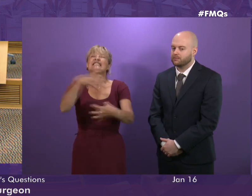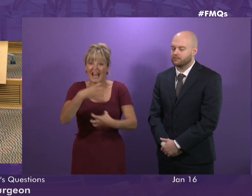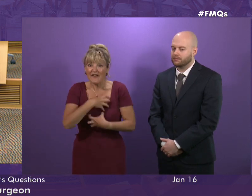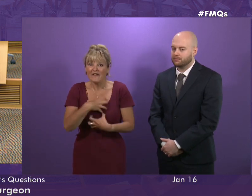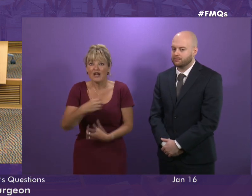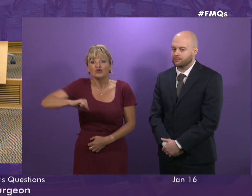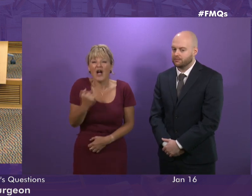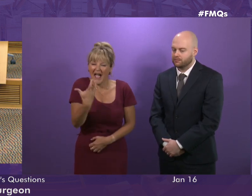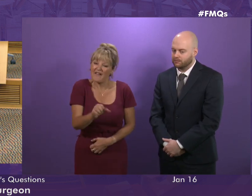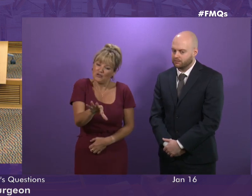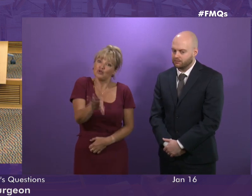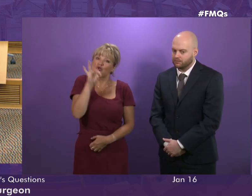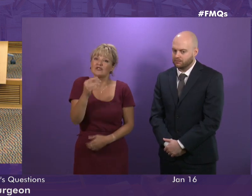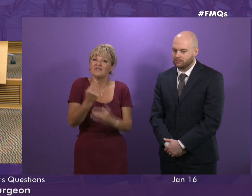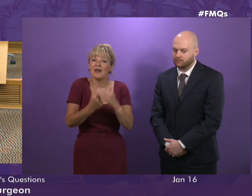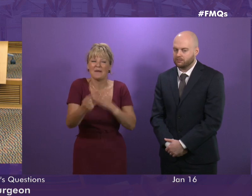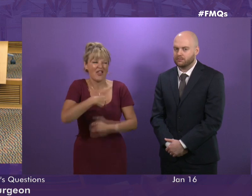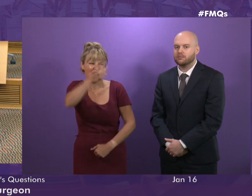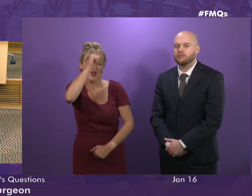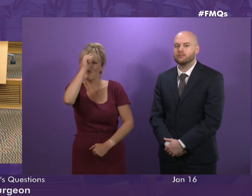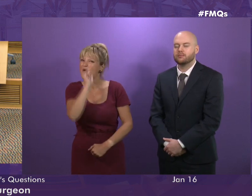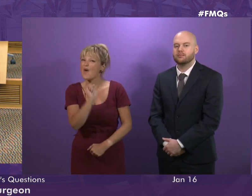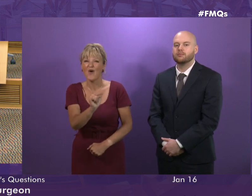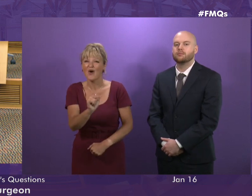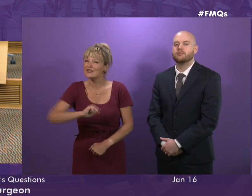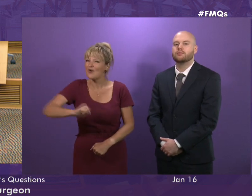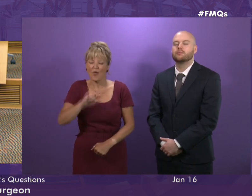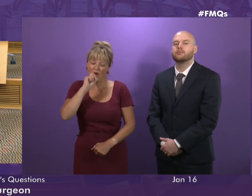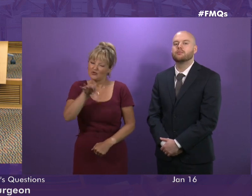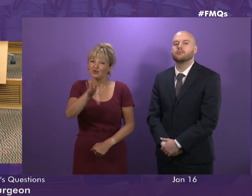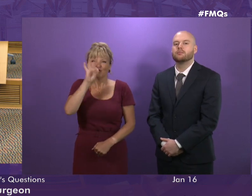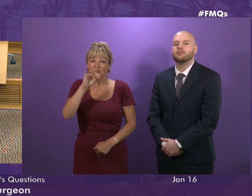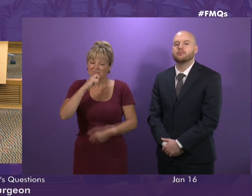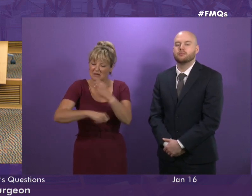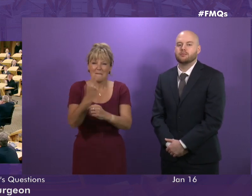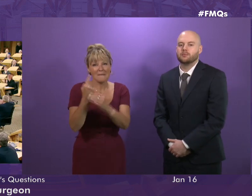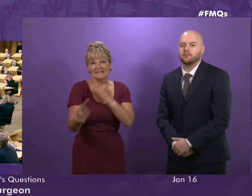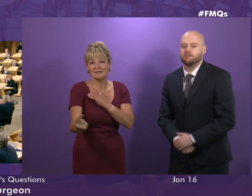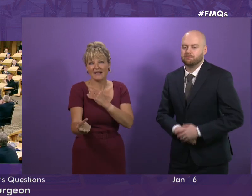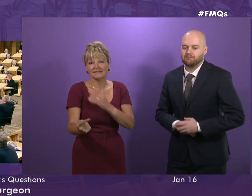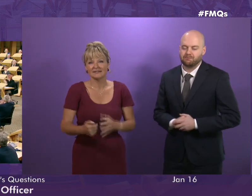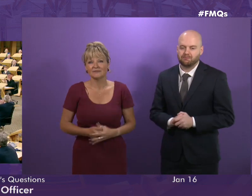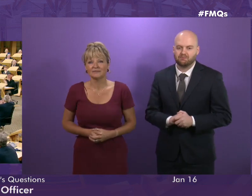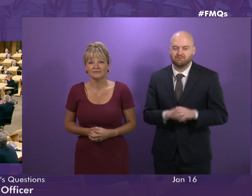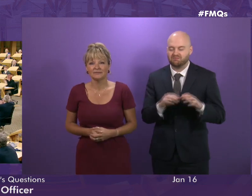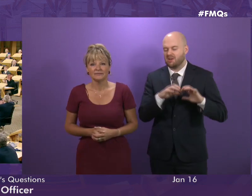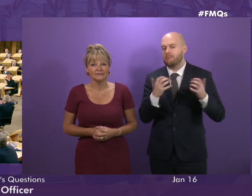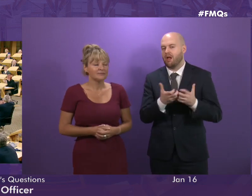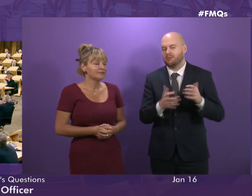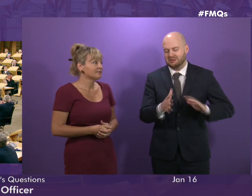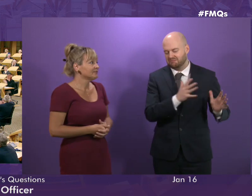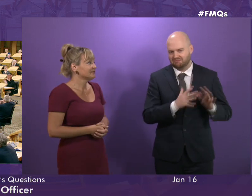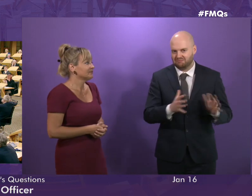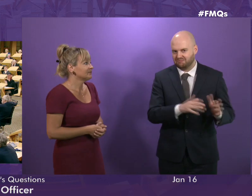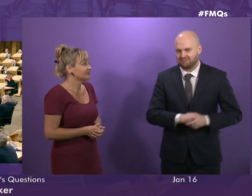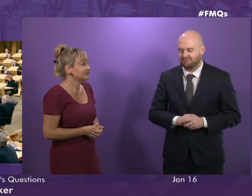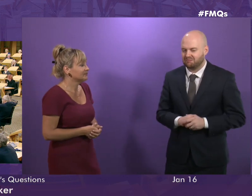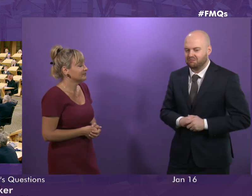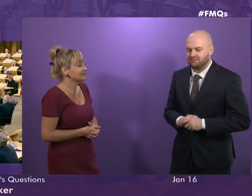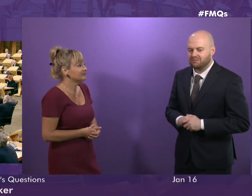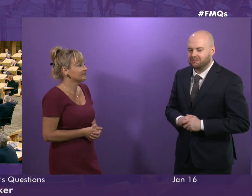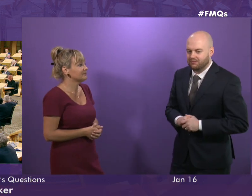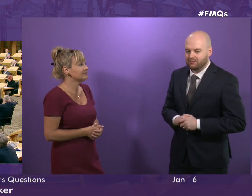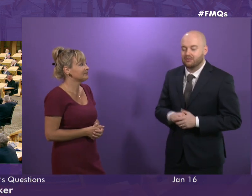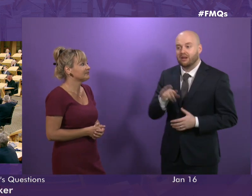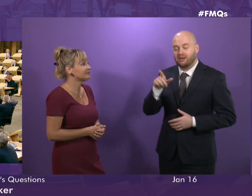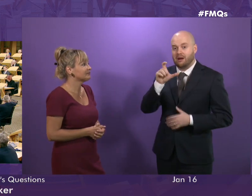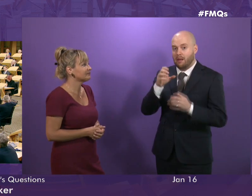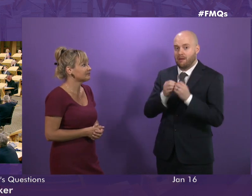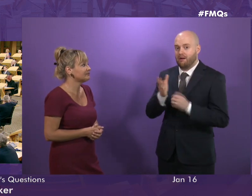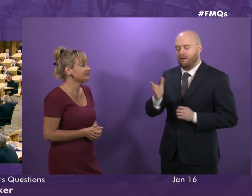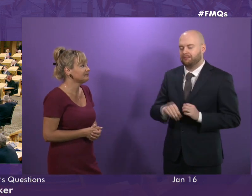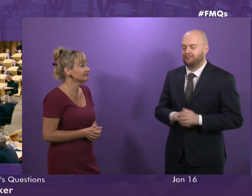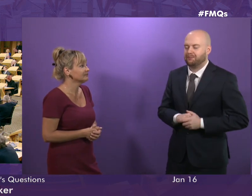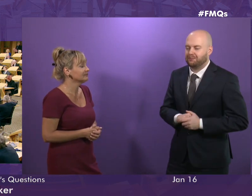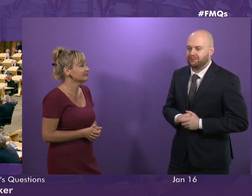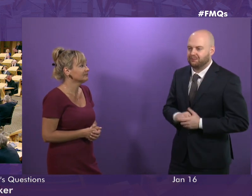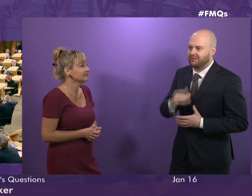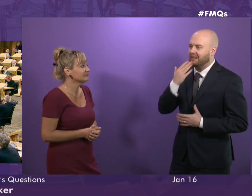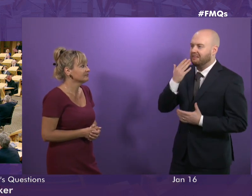the choice of independence, because they know that Scotland will choose to become independent.